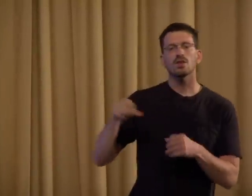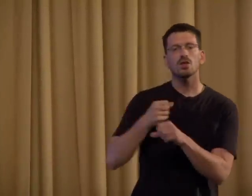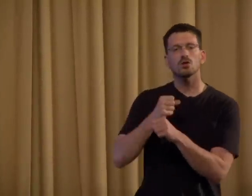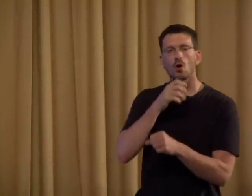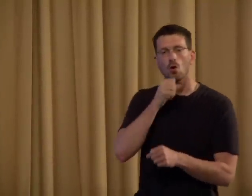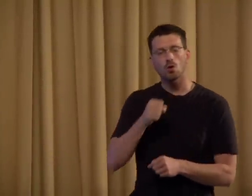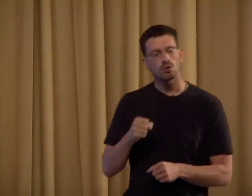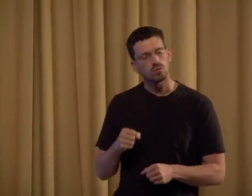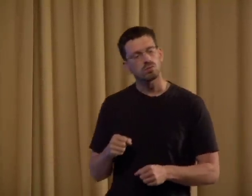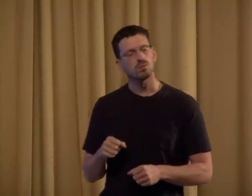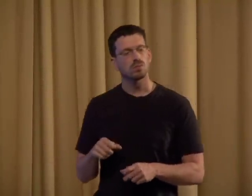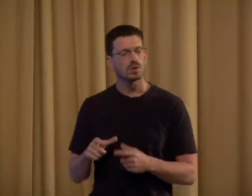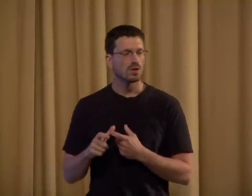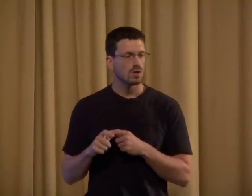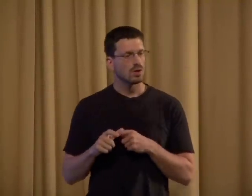When he was seven years old, he was running around one day, and fell and smashed his face and was blinded. His glasses broke and the pieces went into his eyes.